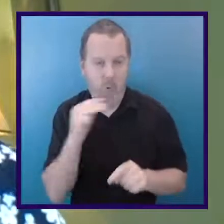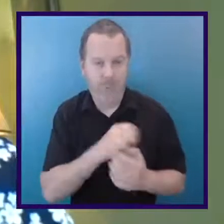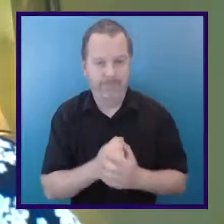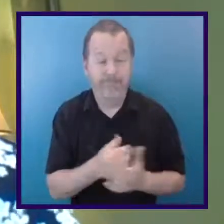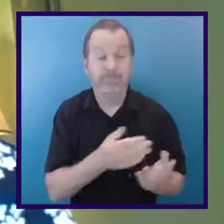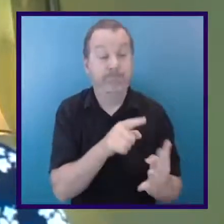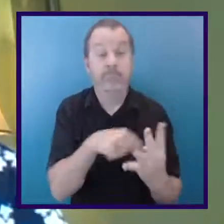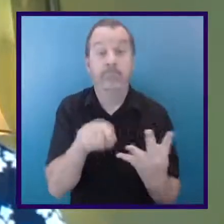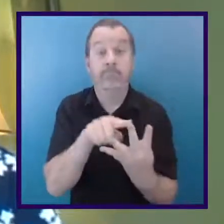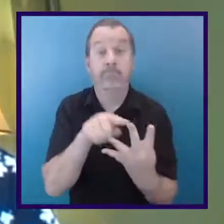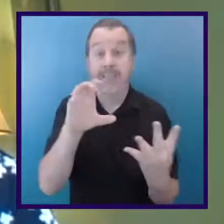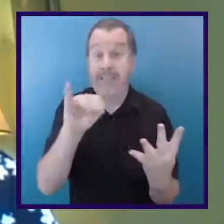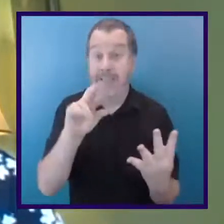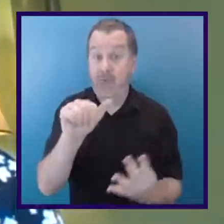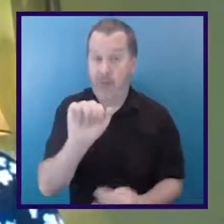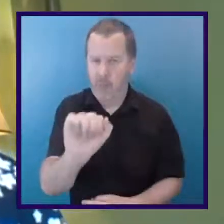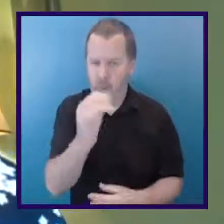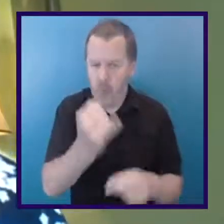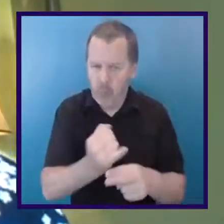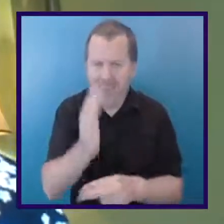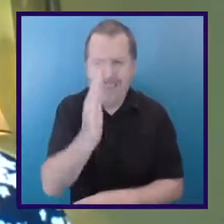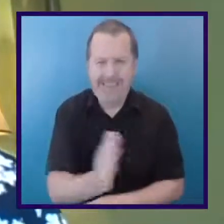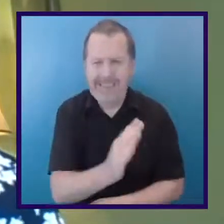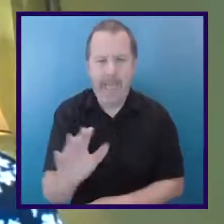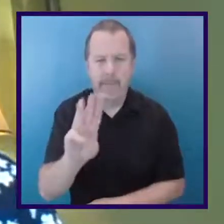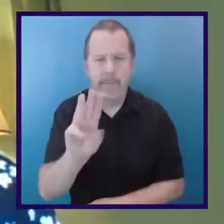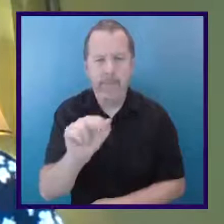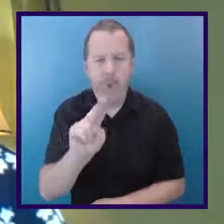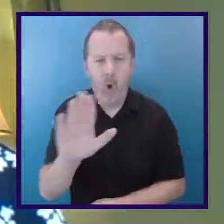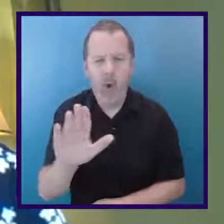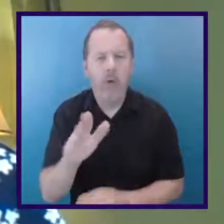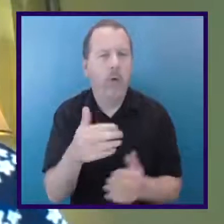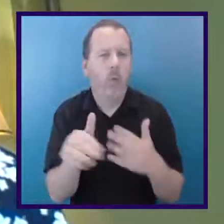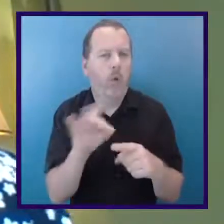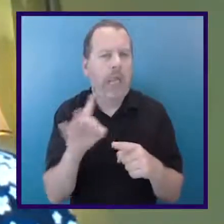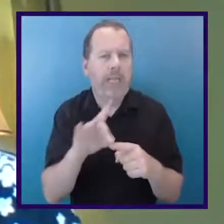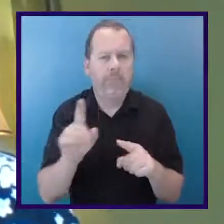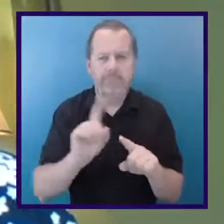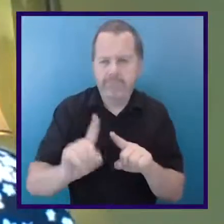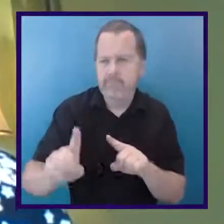Ciara, thinking of St Paul's and your role in St Paul's what sorts of initiatives have